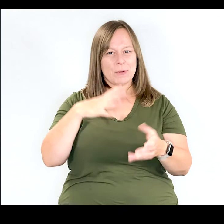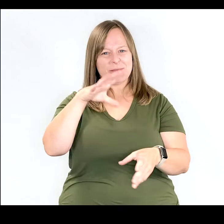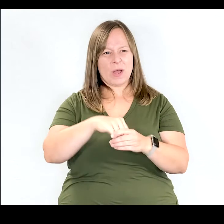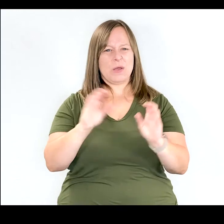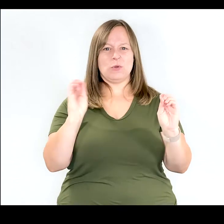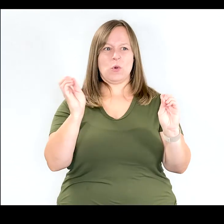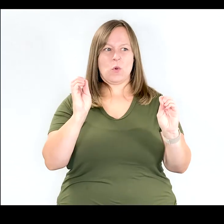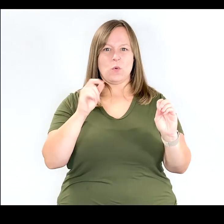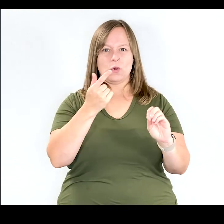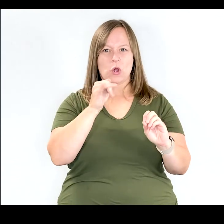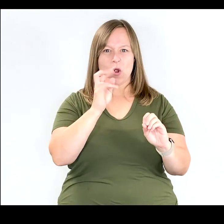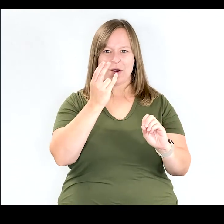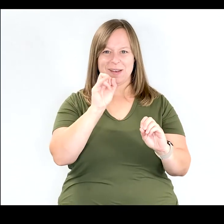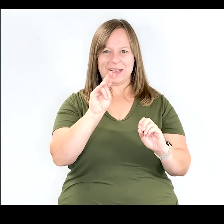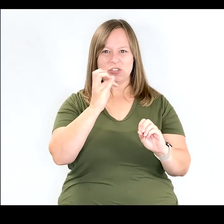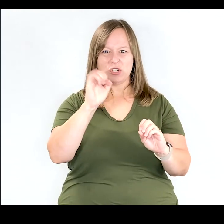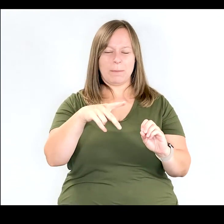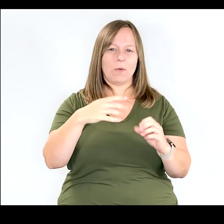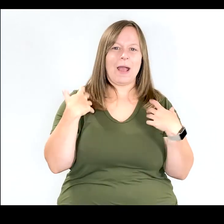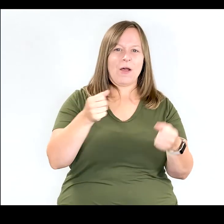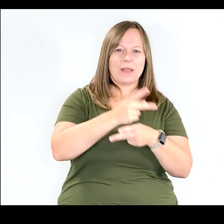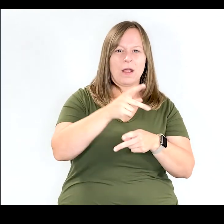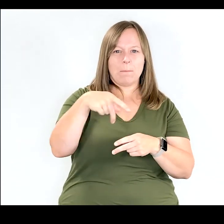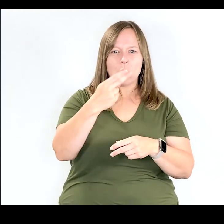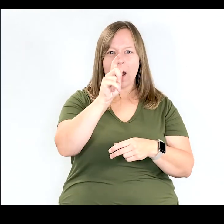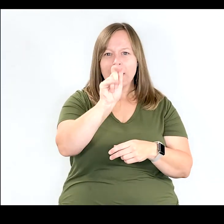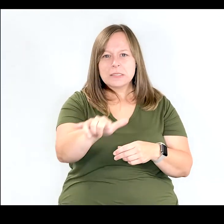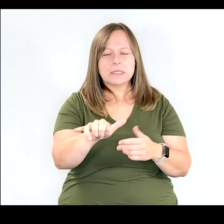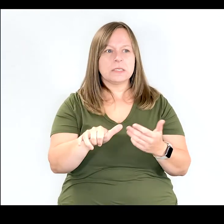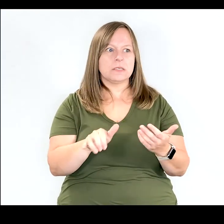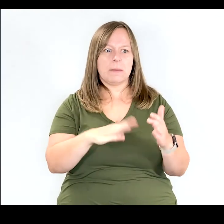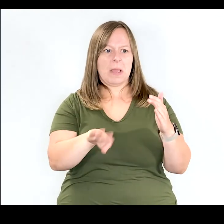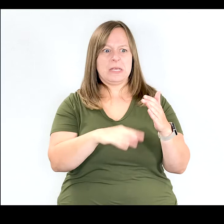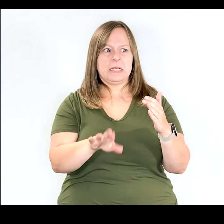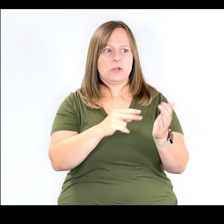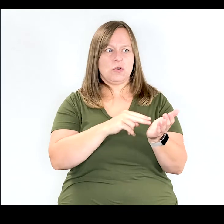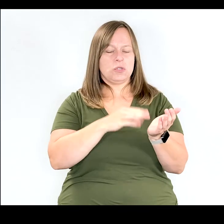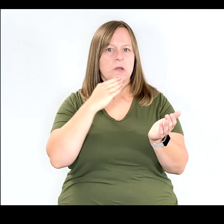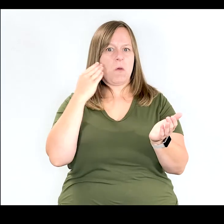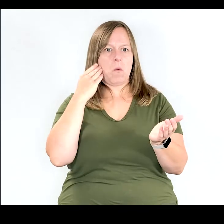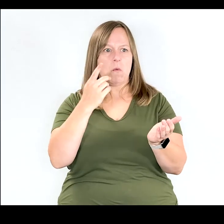when there's no guardianship, or no health care proxy in place for-- and they basically, at the nursing home,